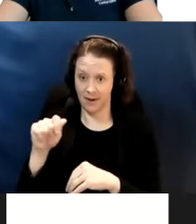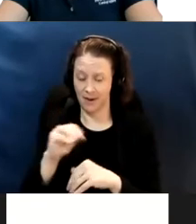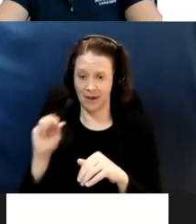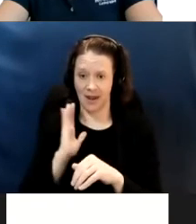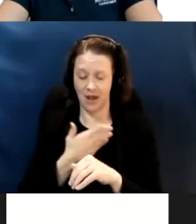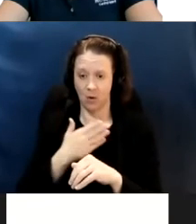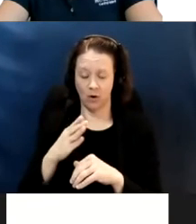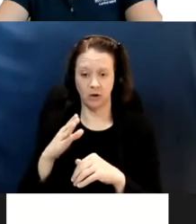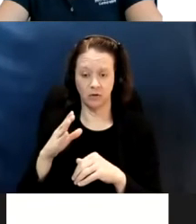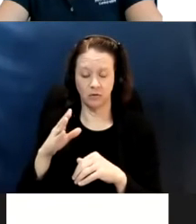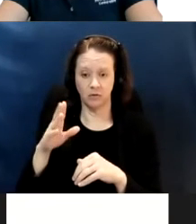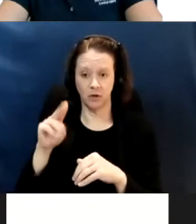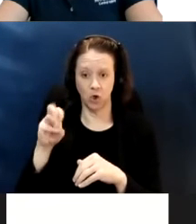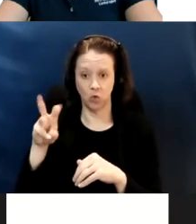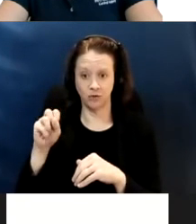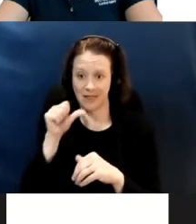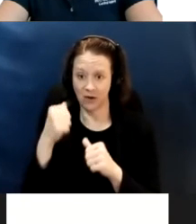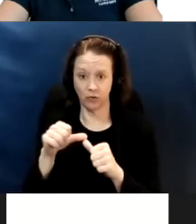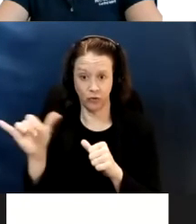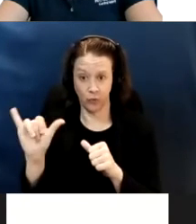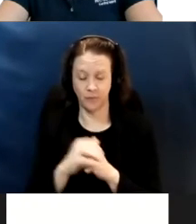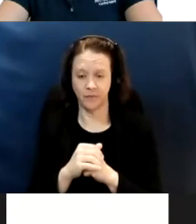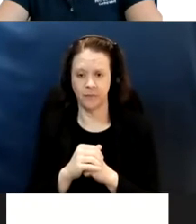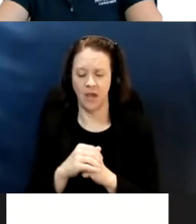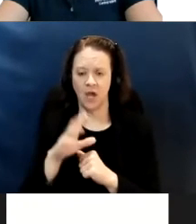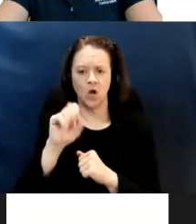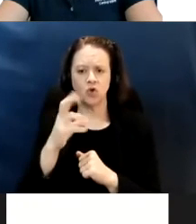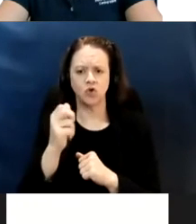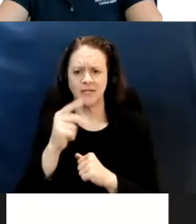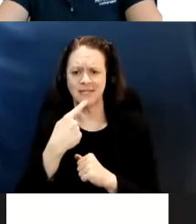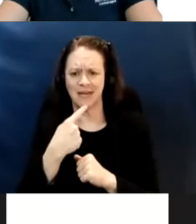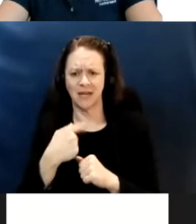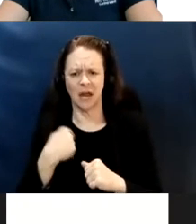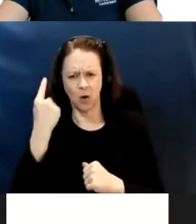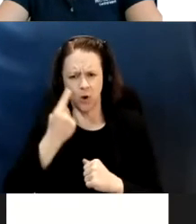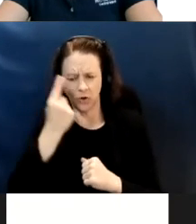[Susan] And I'm wondering, is there, now that the vaccine is available